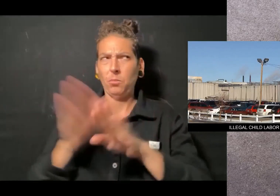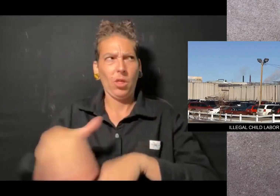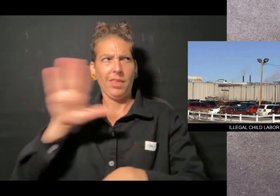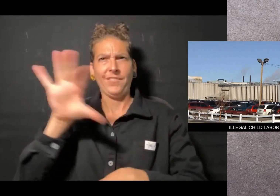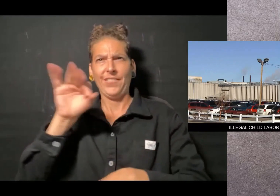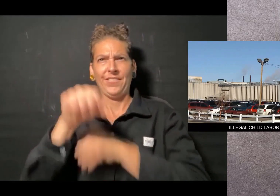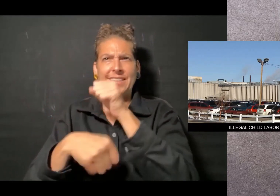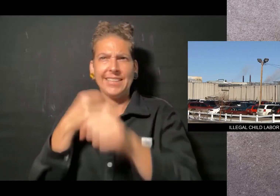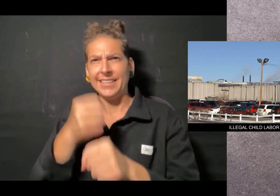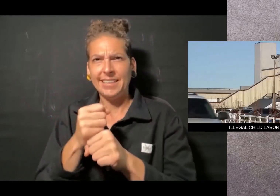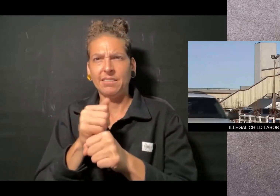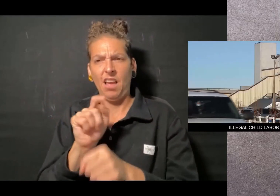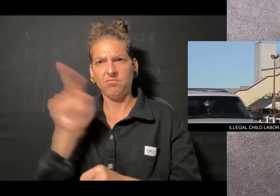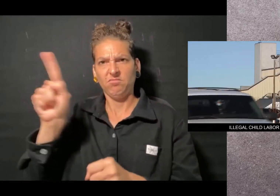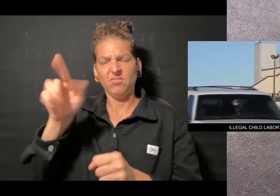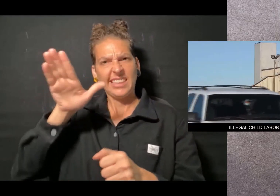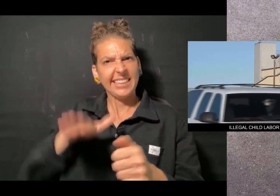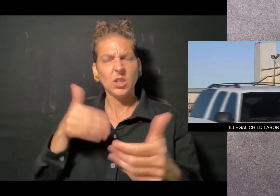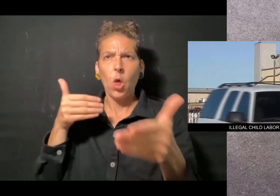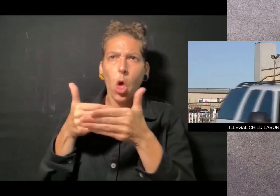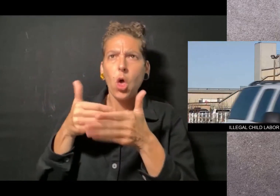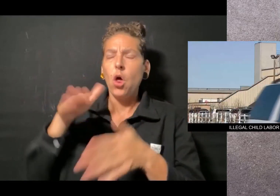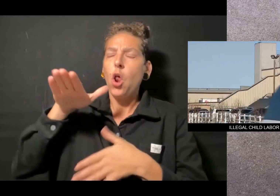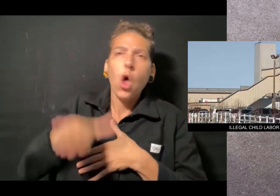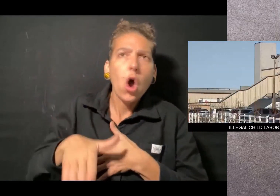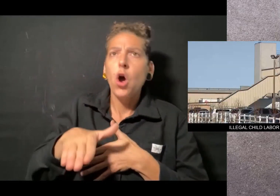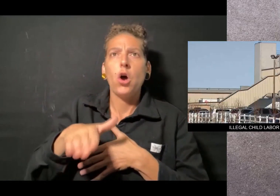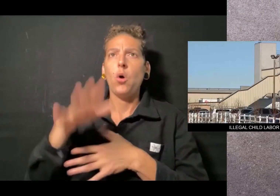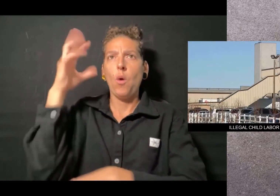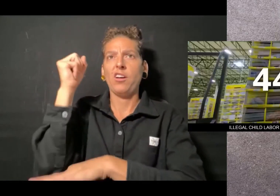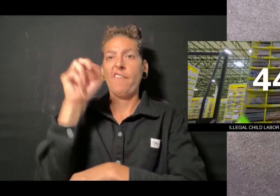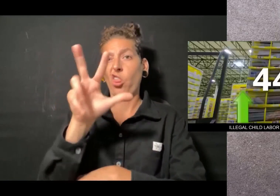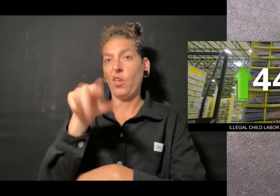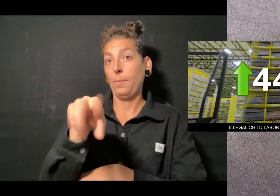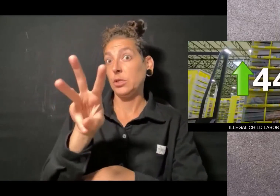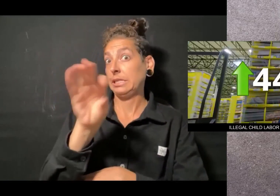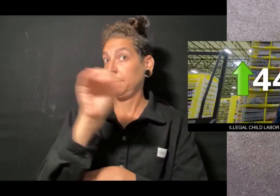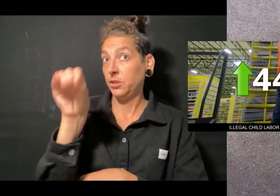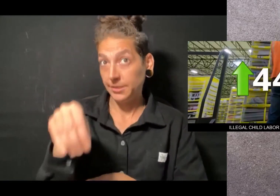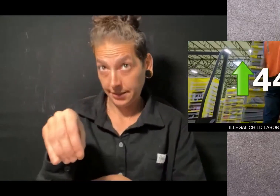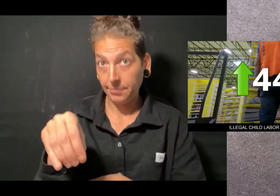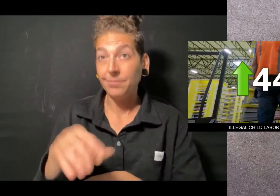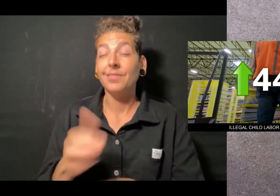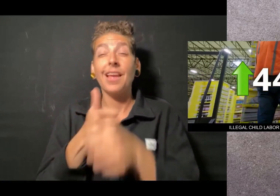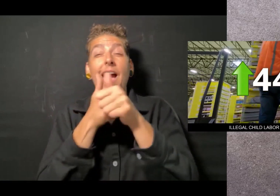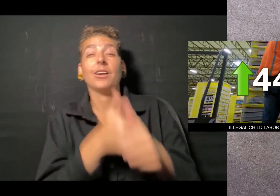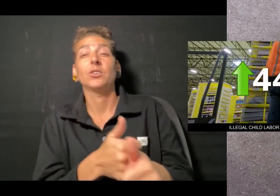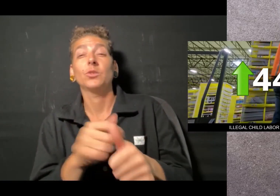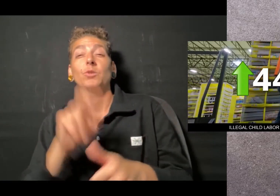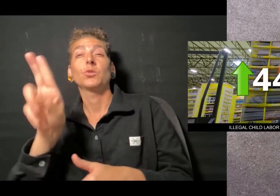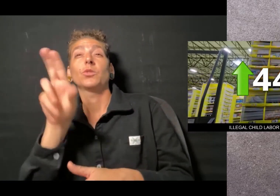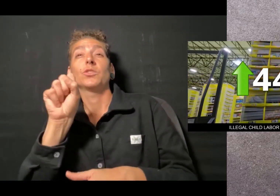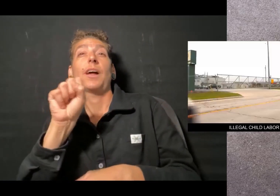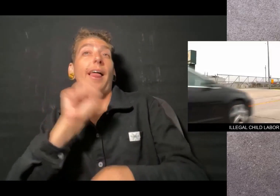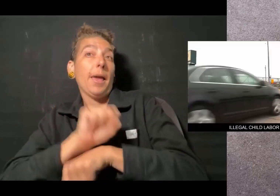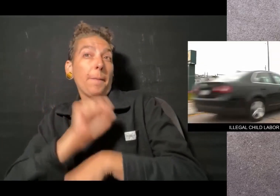rate is the lowest it's been in more than 50 years at a nearly record low of 3.6% and